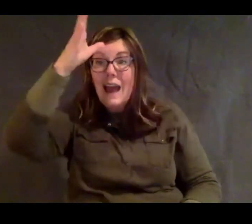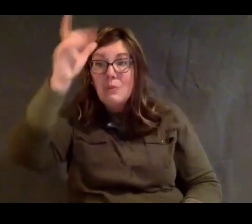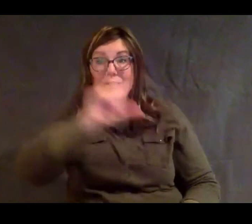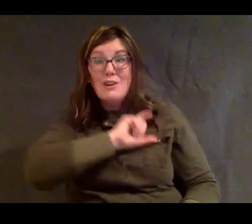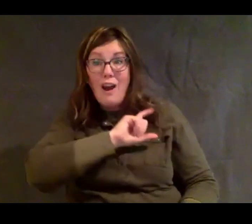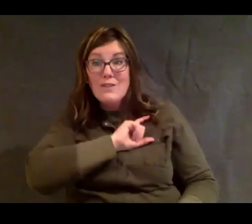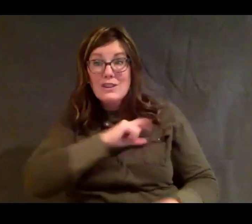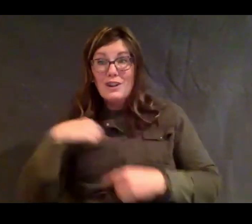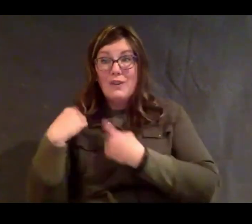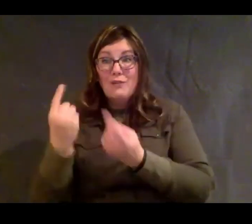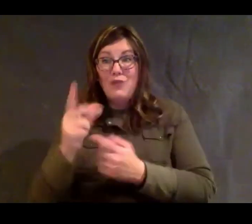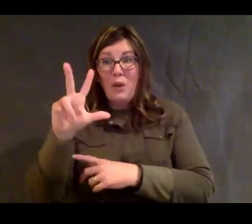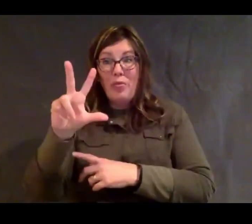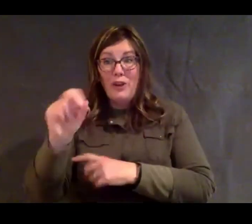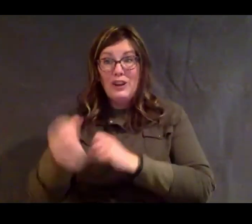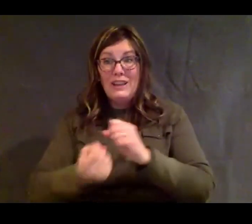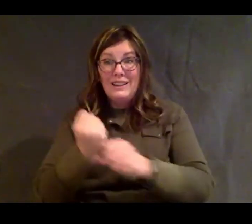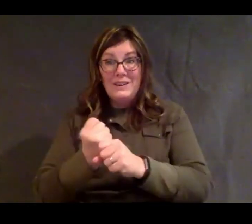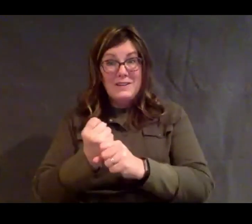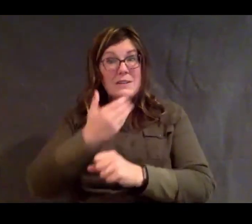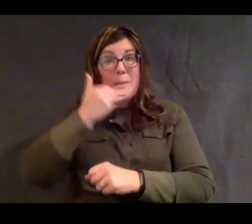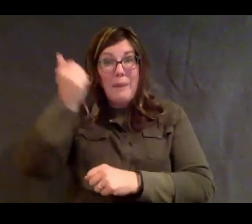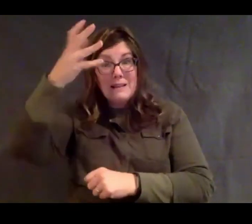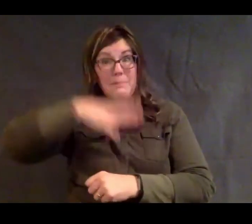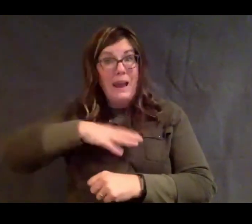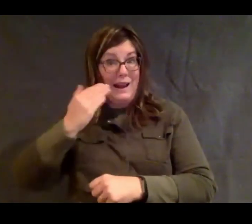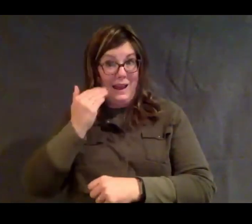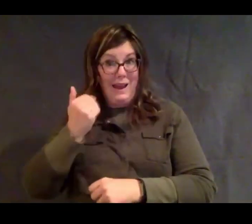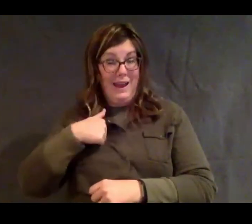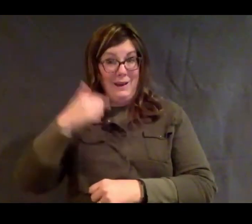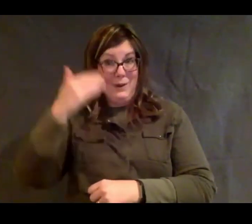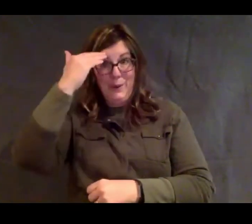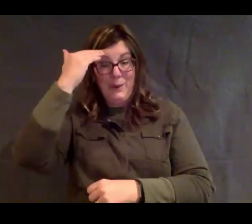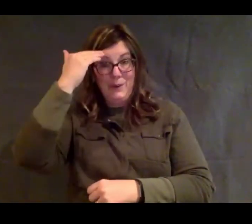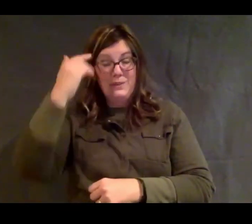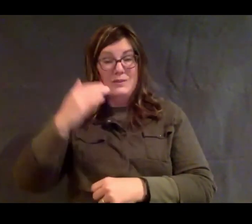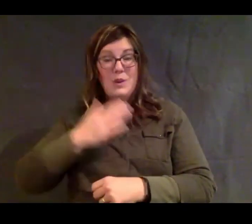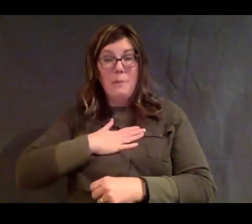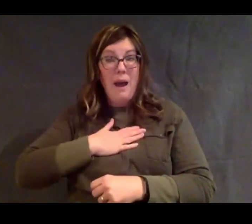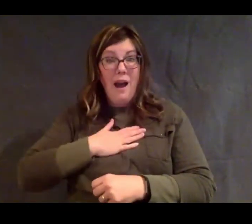years so best man i know so my legislation is not anti-law enforcement but what it is